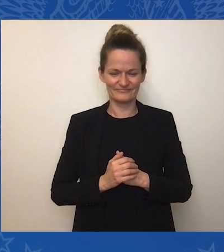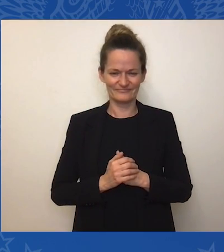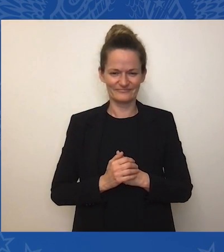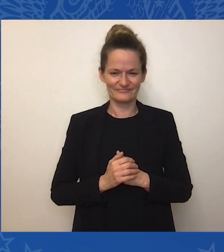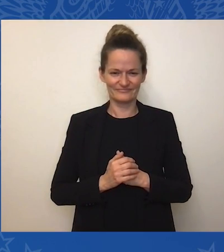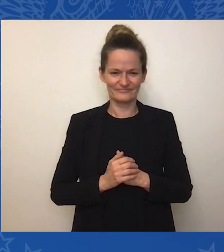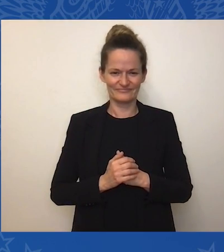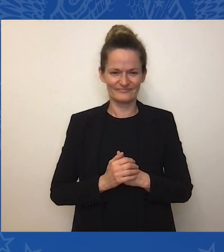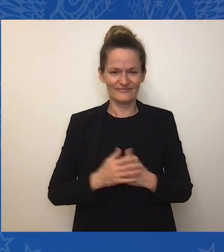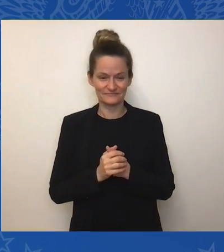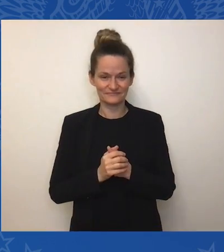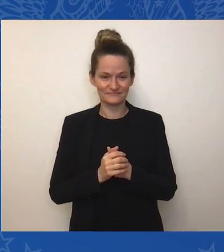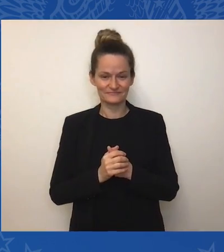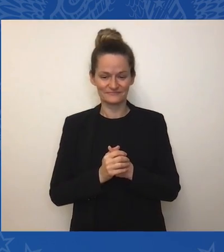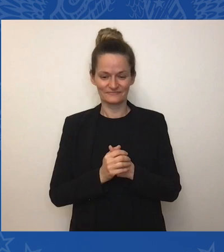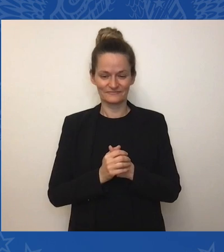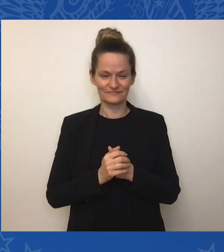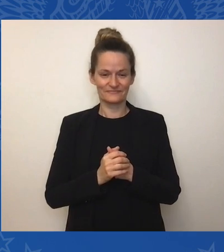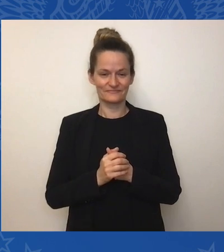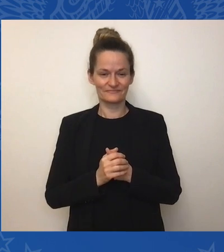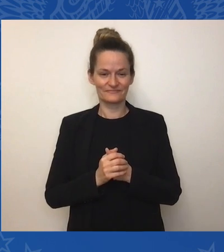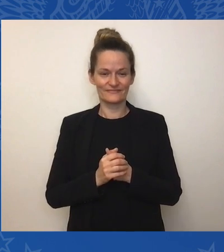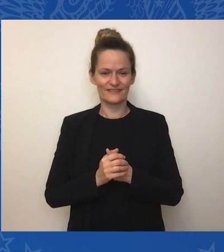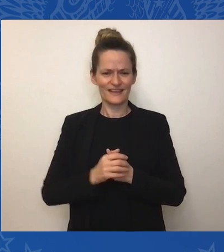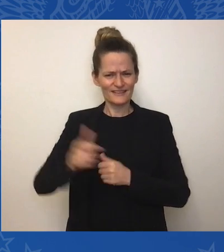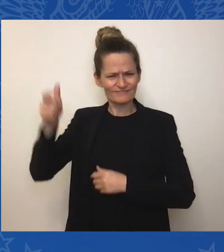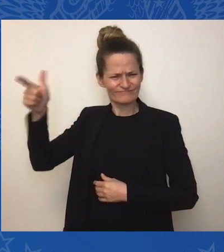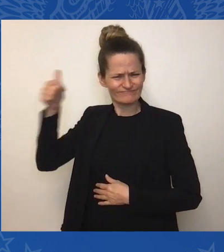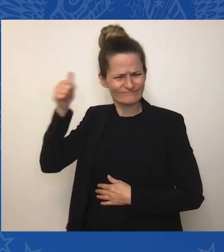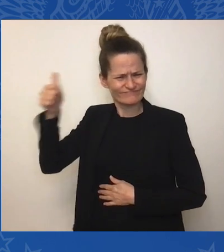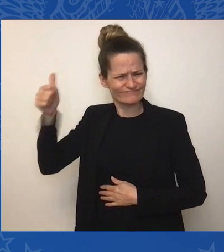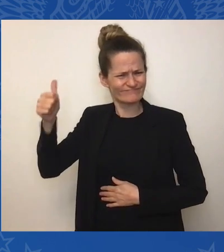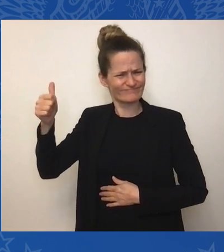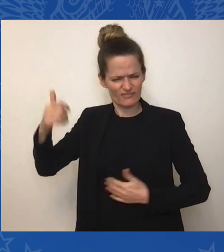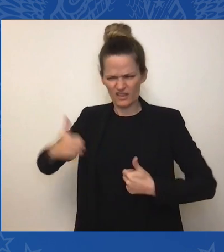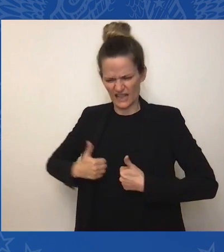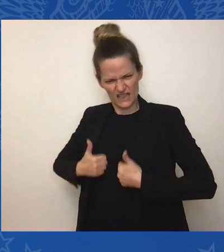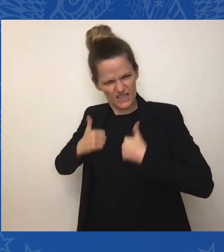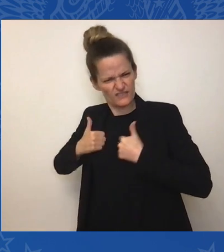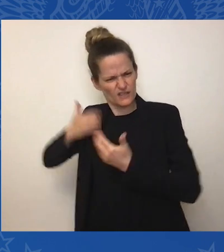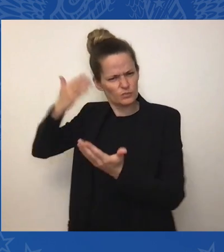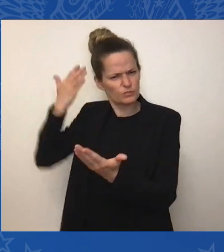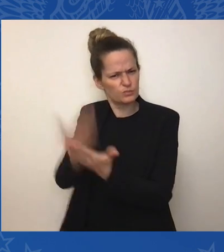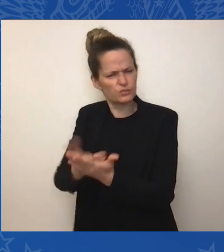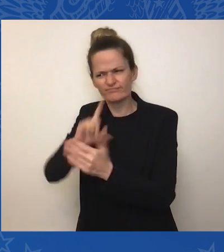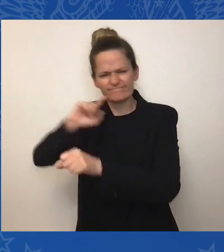He is a living proof that your education can take you anywhere,